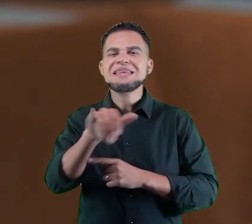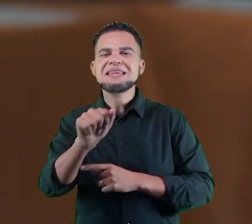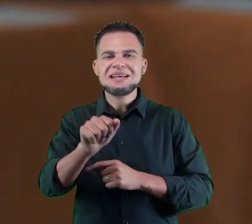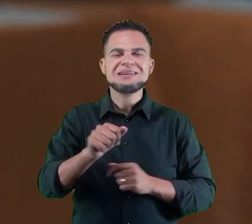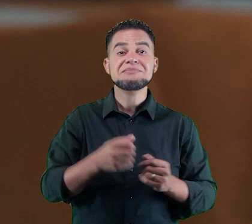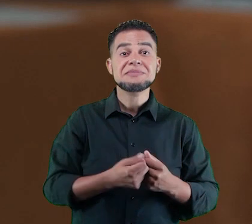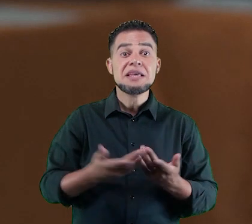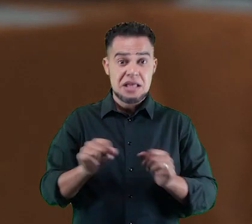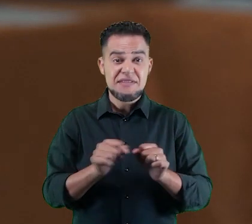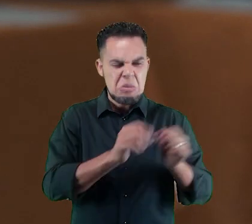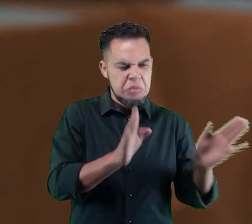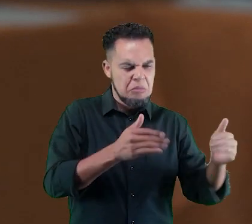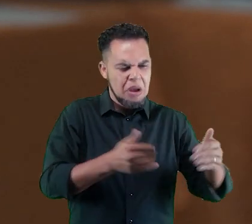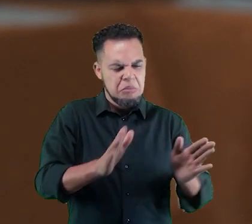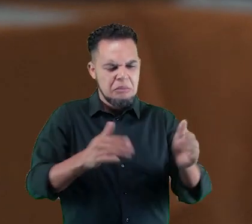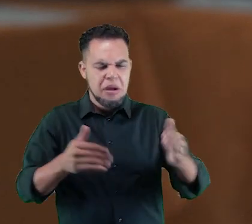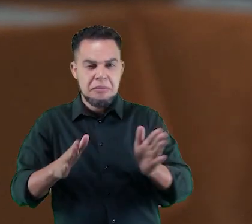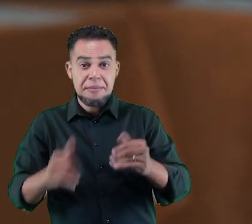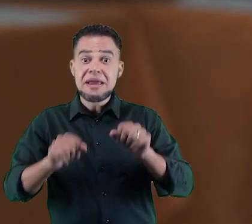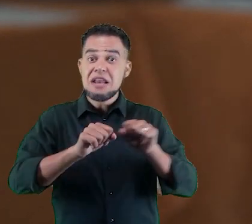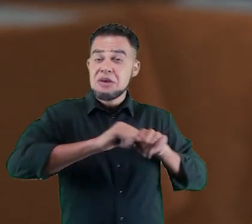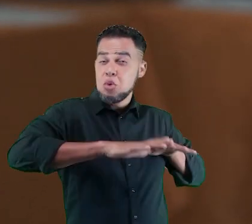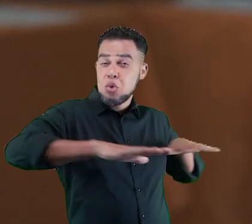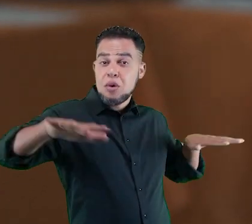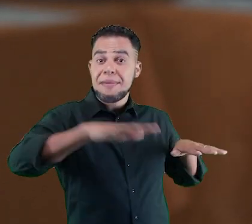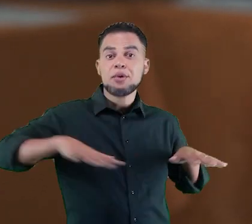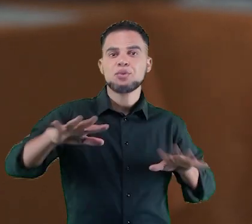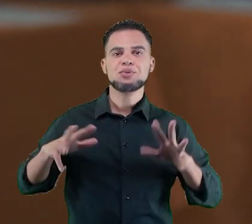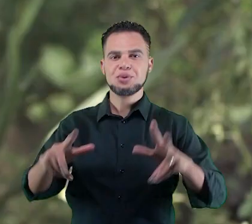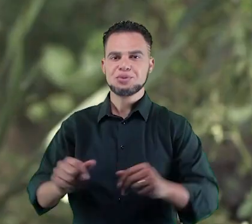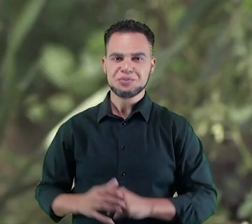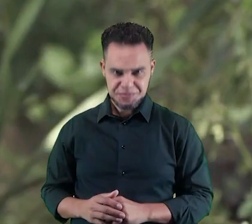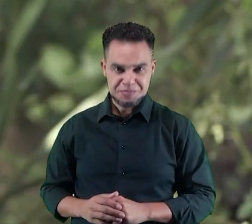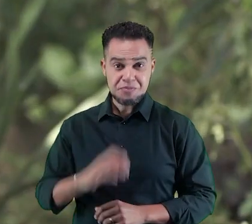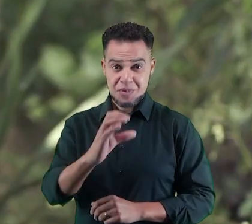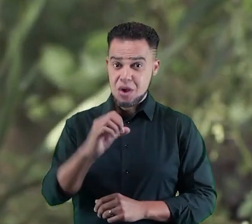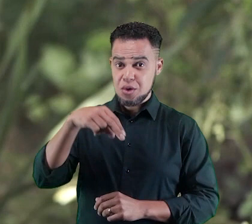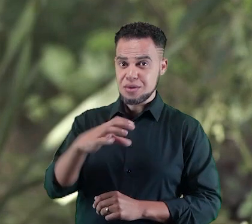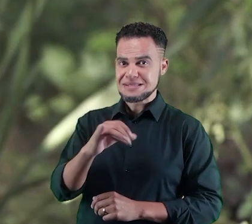and then...almost... the whole neighborhood. The name Conceição came